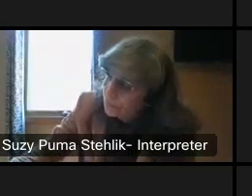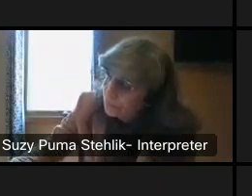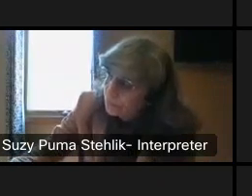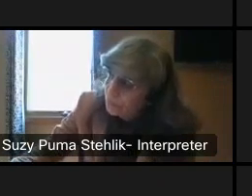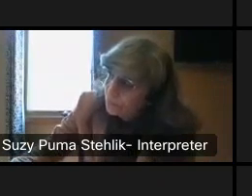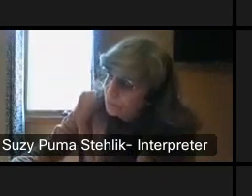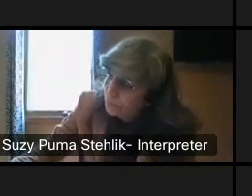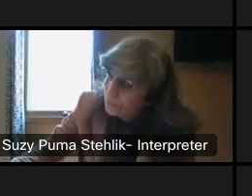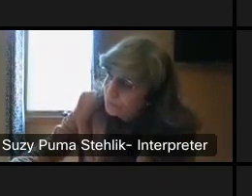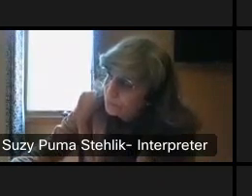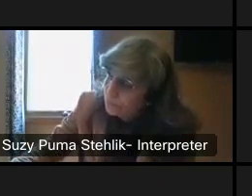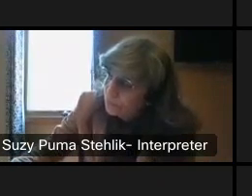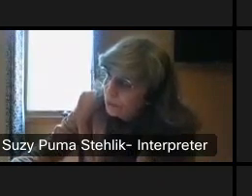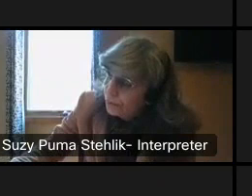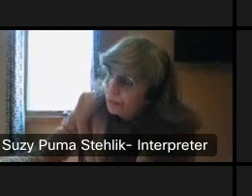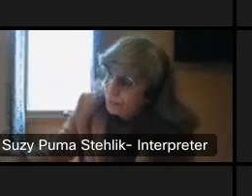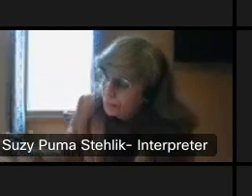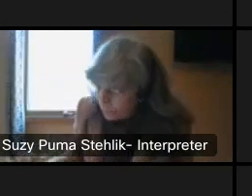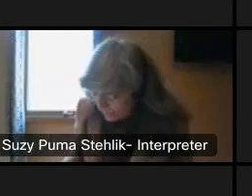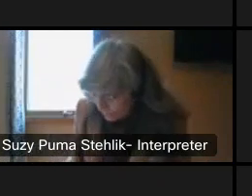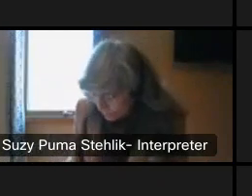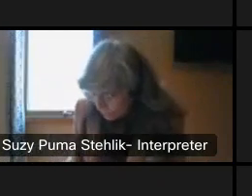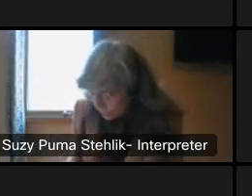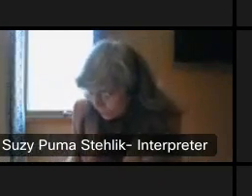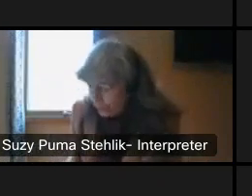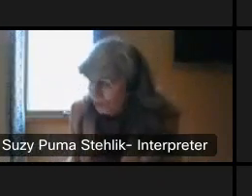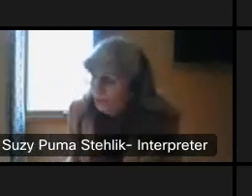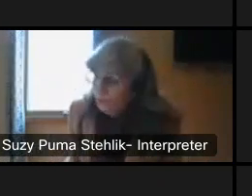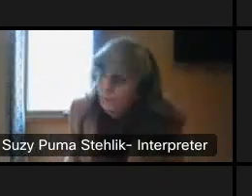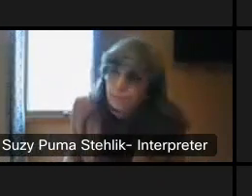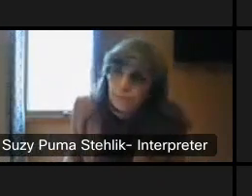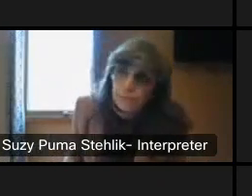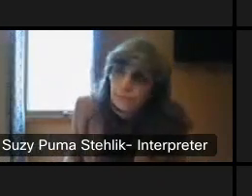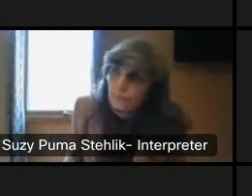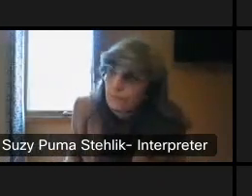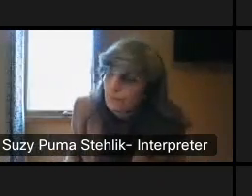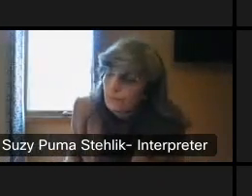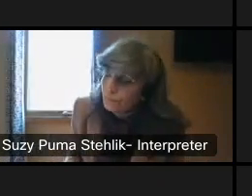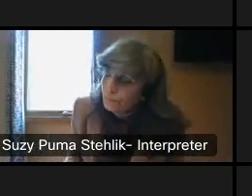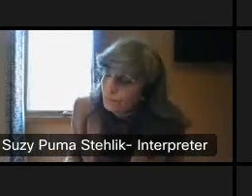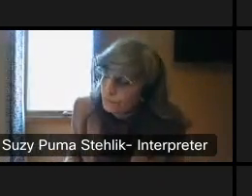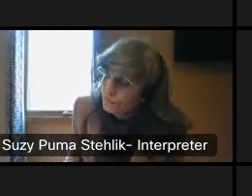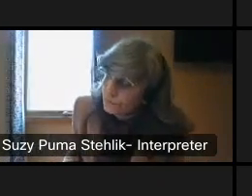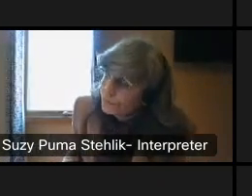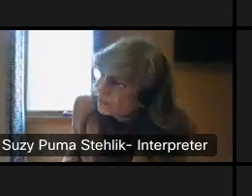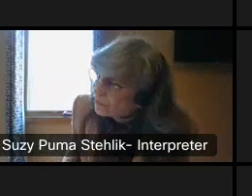40, no, what I would there is no recording and this hearing is efficiency.